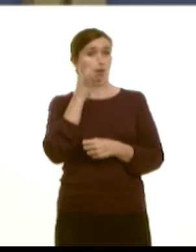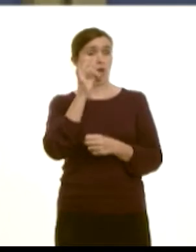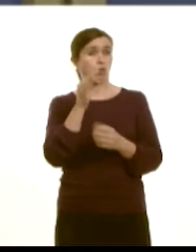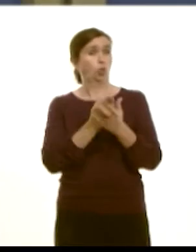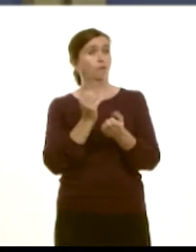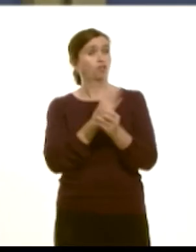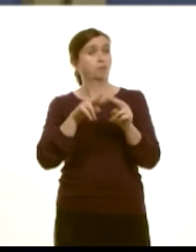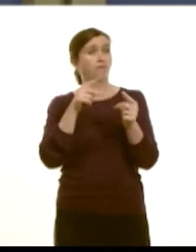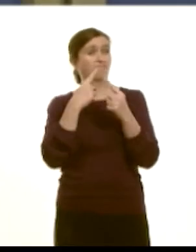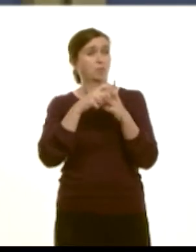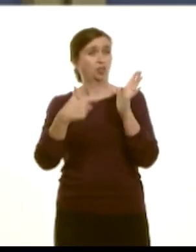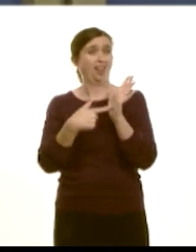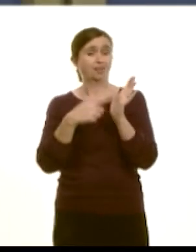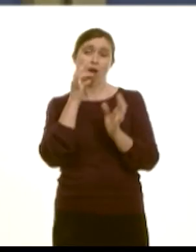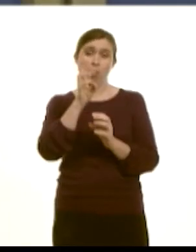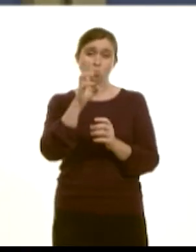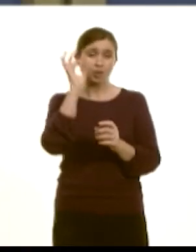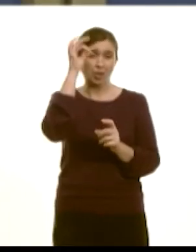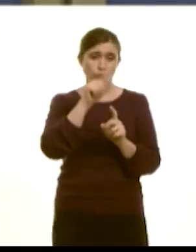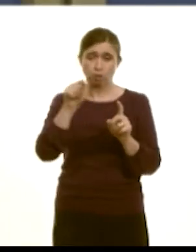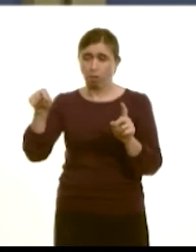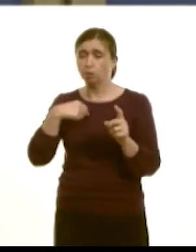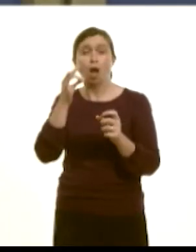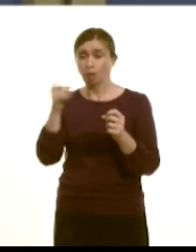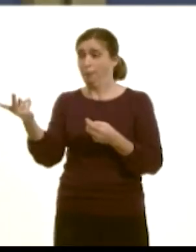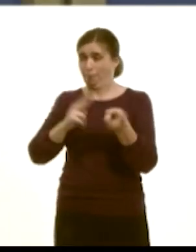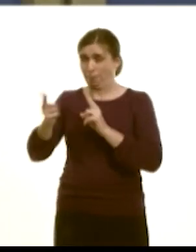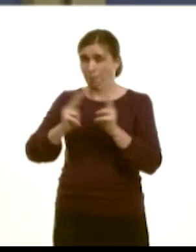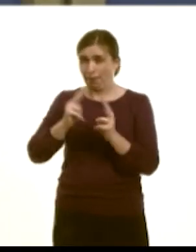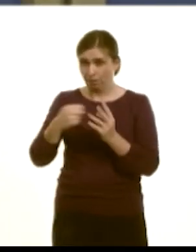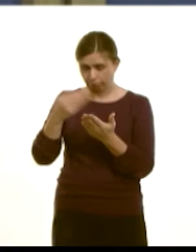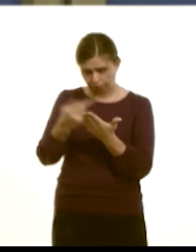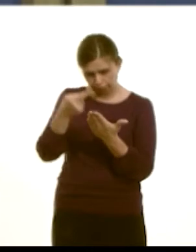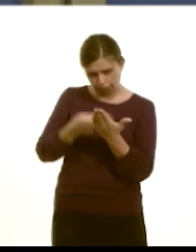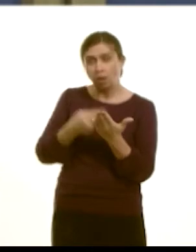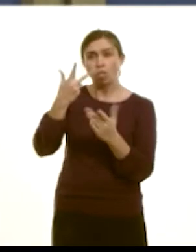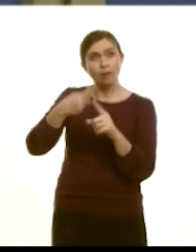Information Act 2000 by me to Welsh councils indicates that, in the last three and a half